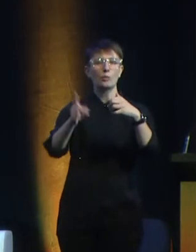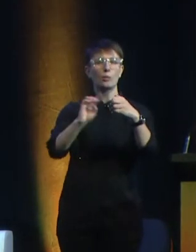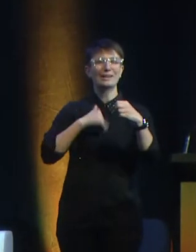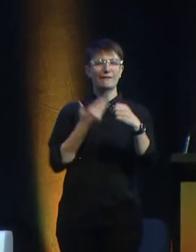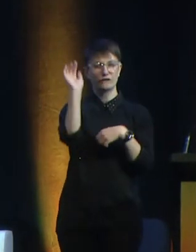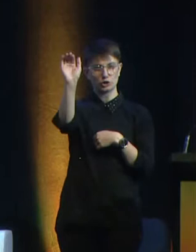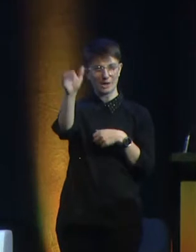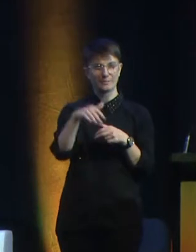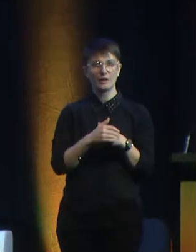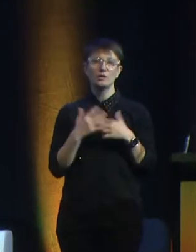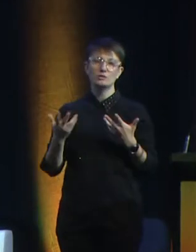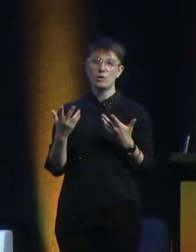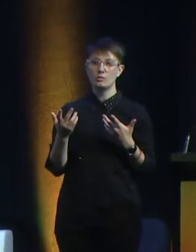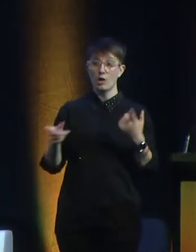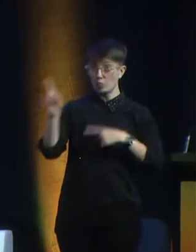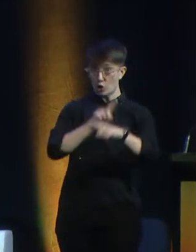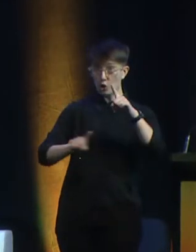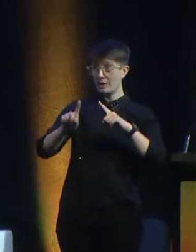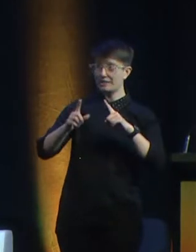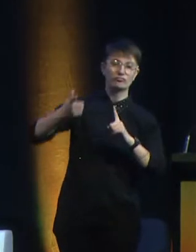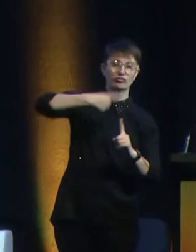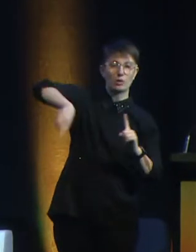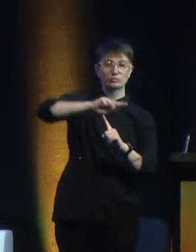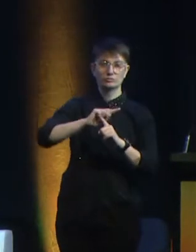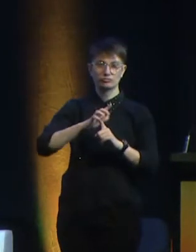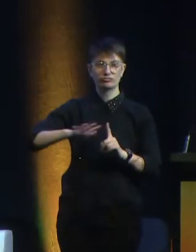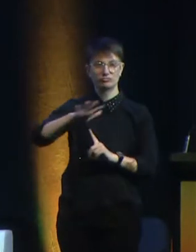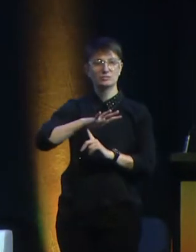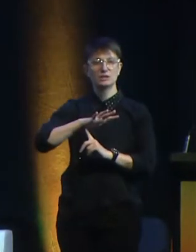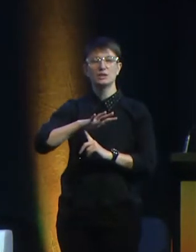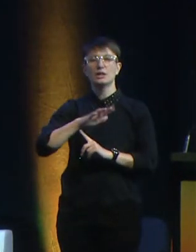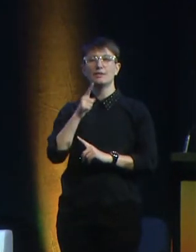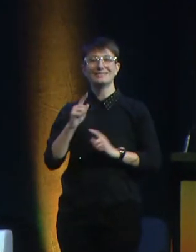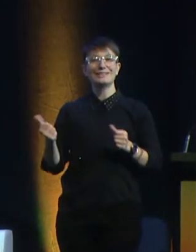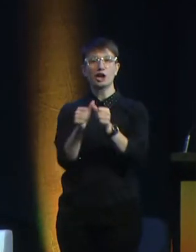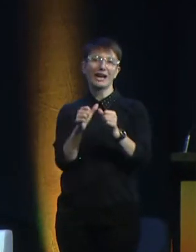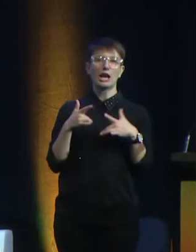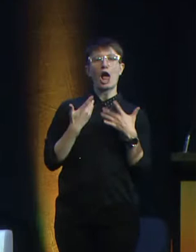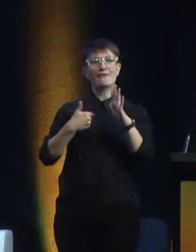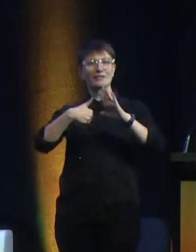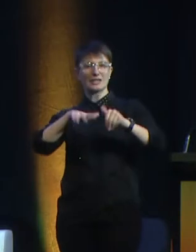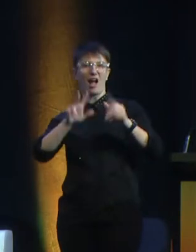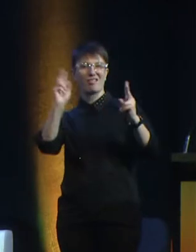our region the Taranaki lifestyle came through extremely strongly. Our people want to have